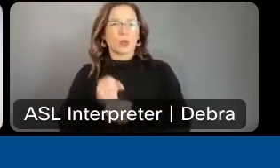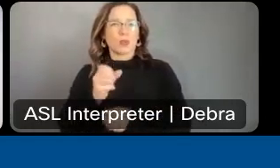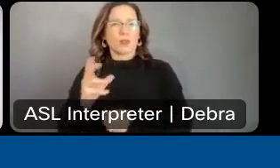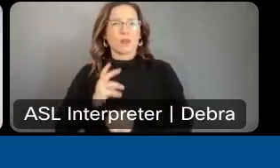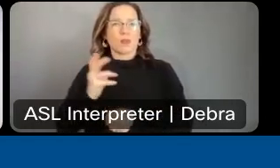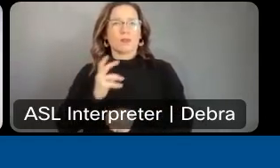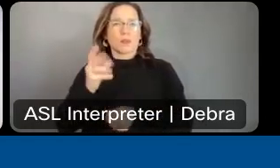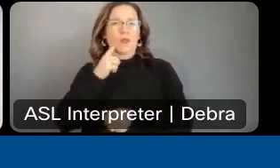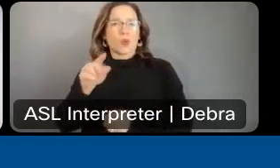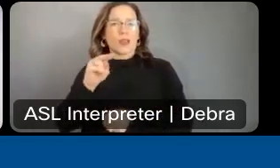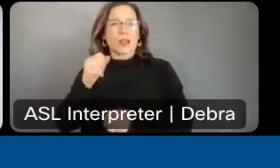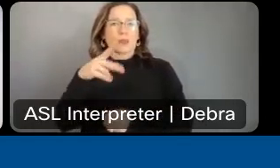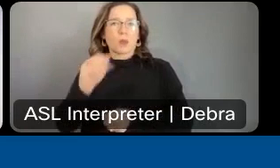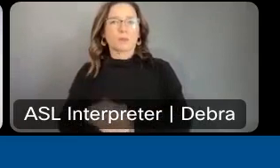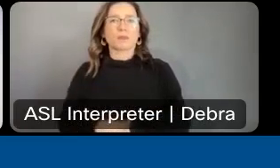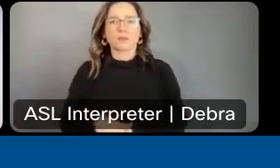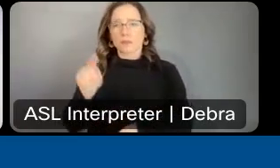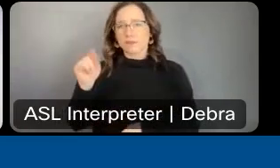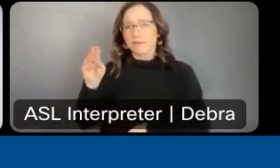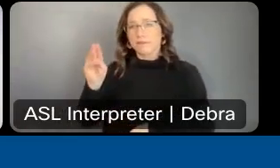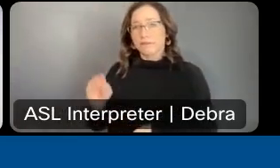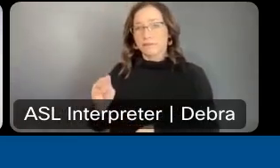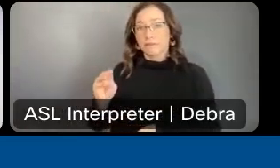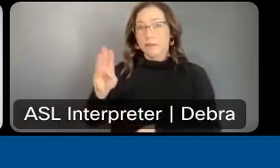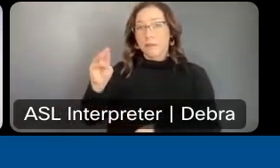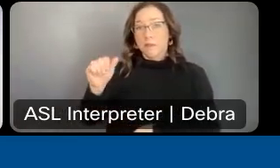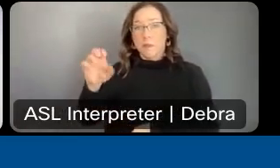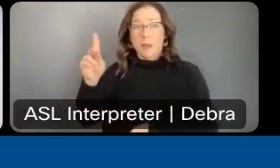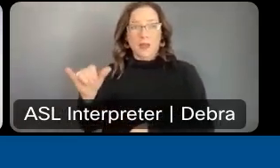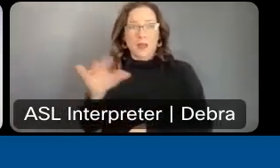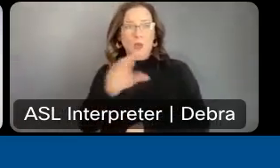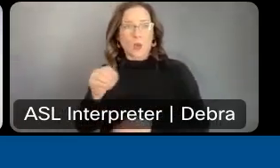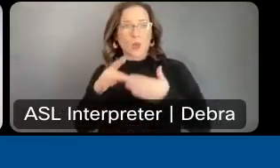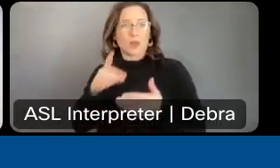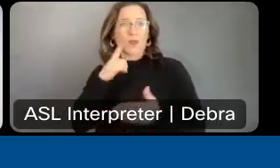and Tim Mackey, who is the Co-Lead for the Software Assurance Working Group.